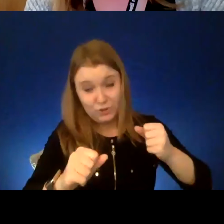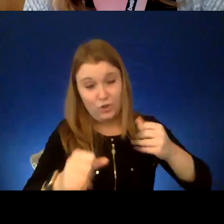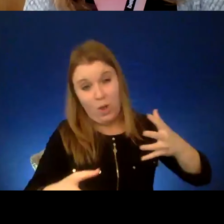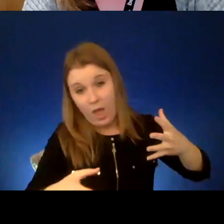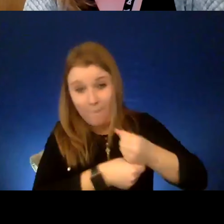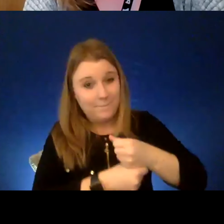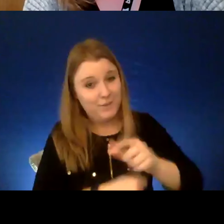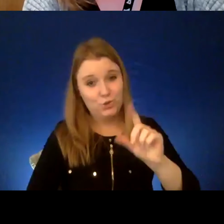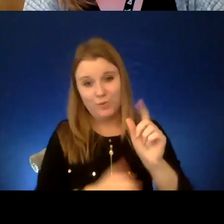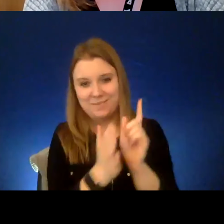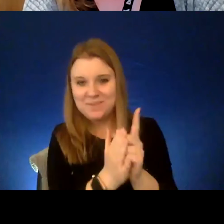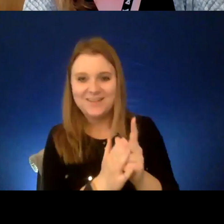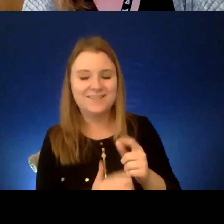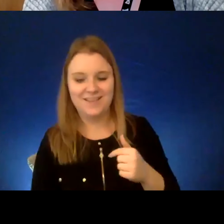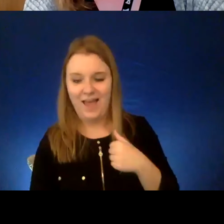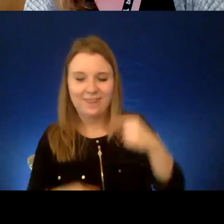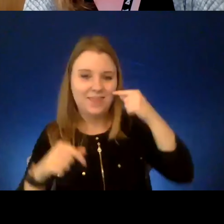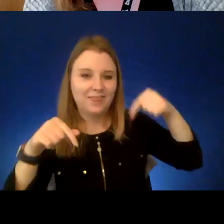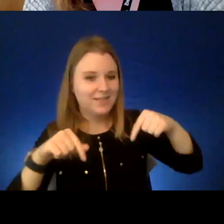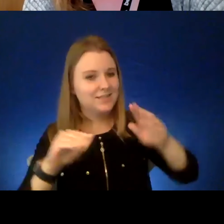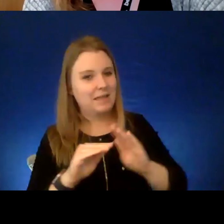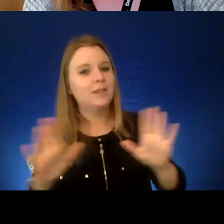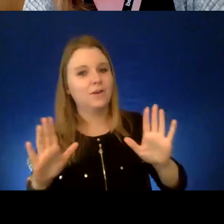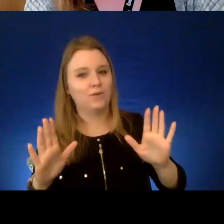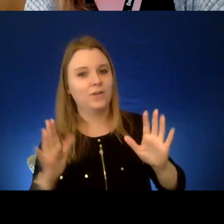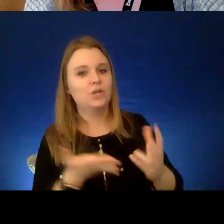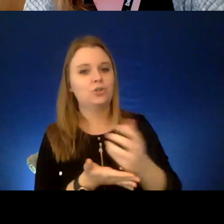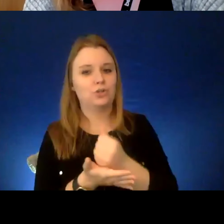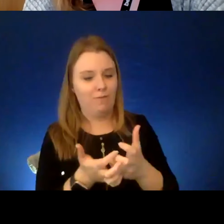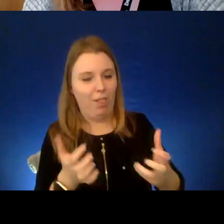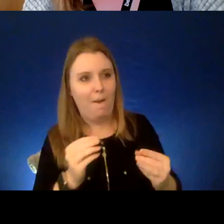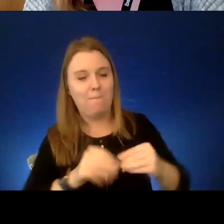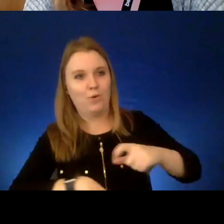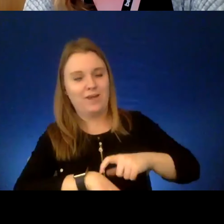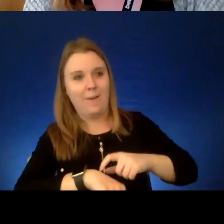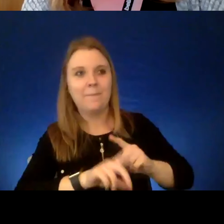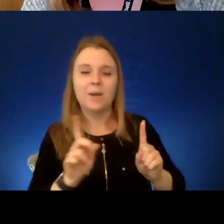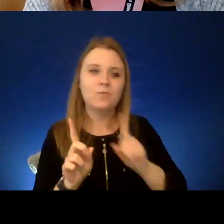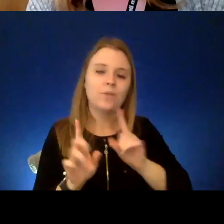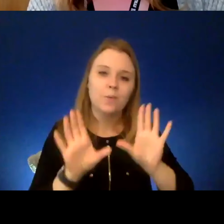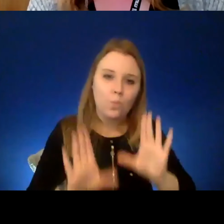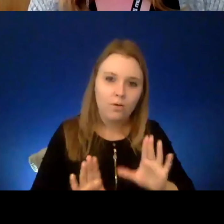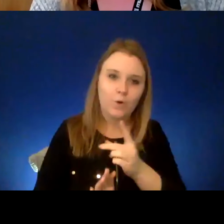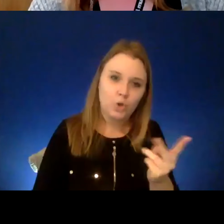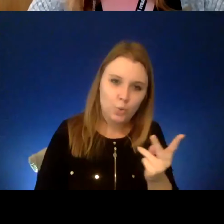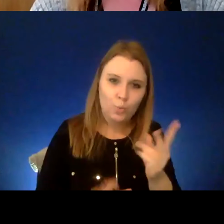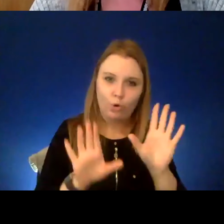I think this one clearly deserves a lot more time, but it was really wonderful. You guys were great and a lot